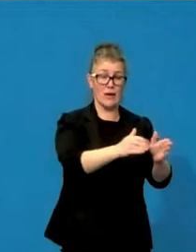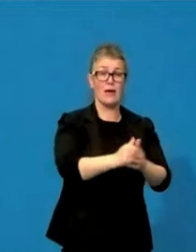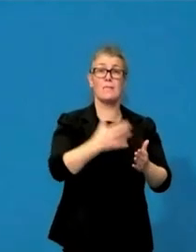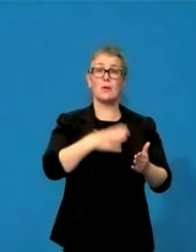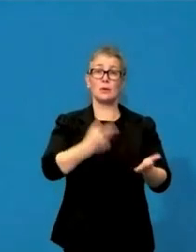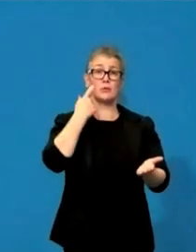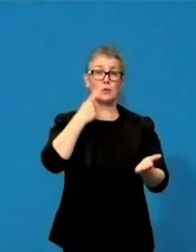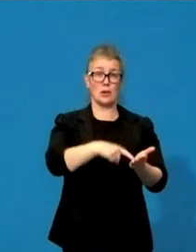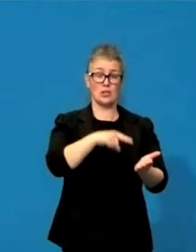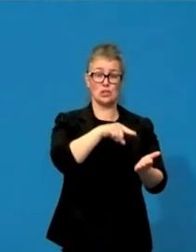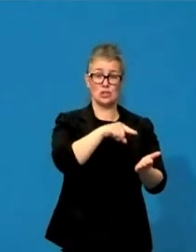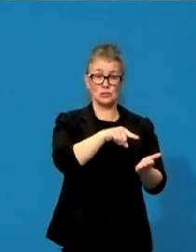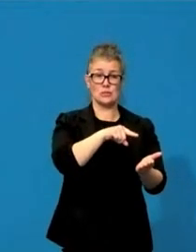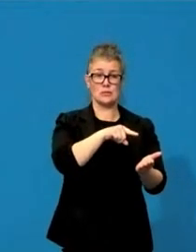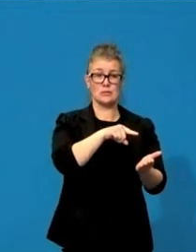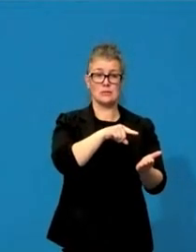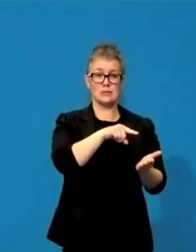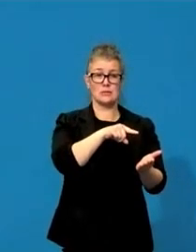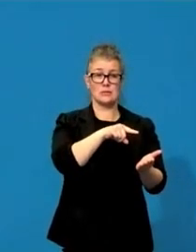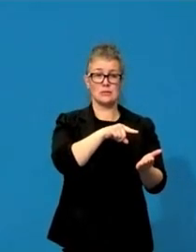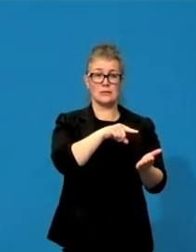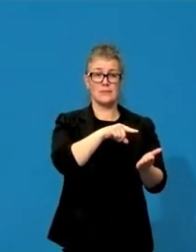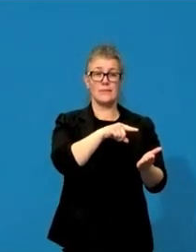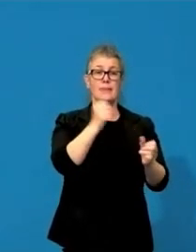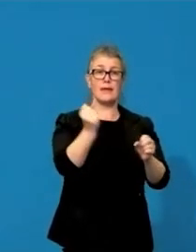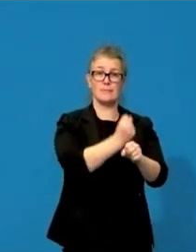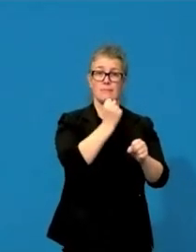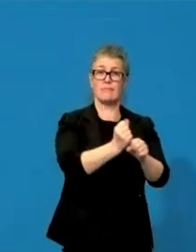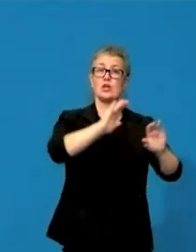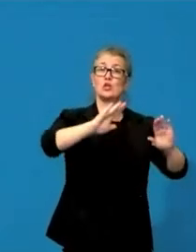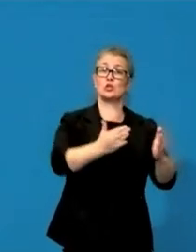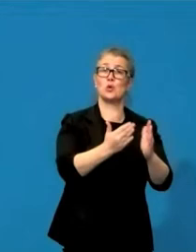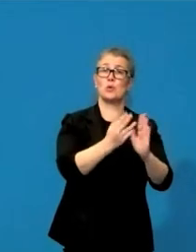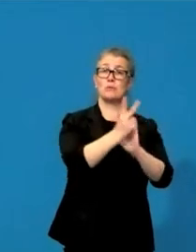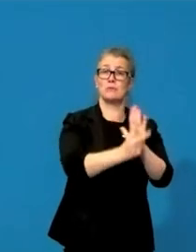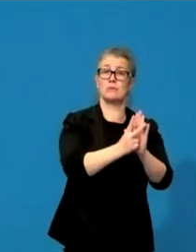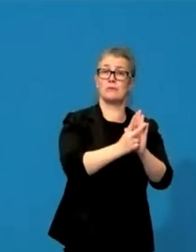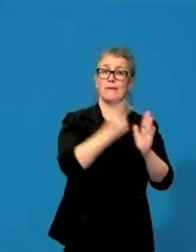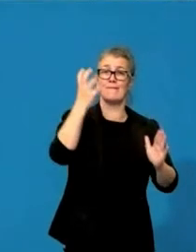Council and Stephanie King for their efforts in producing the short film, allowing the Commissioners to show it today.